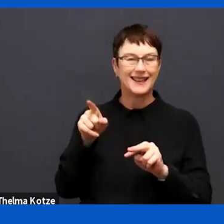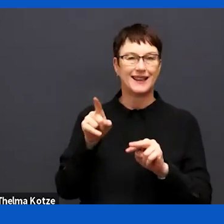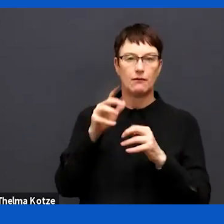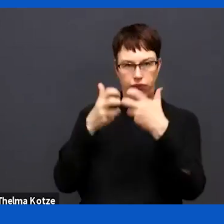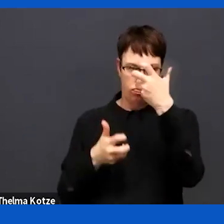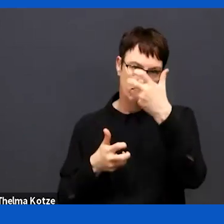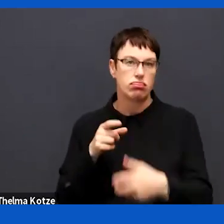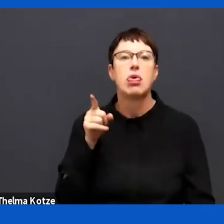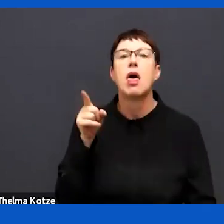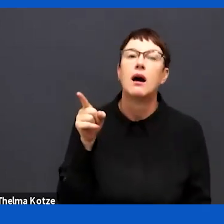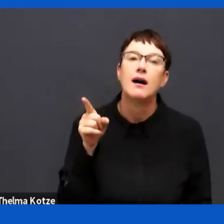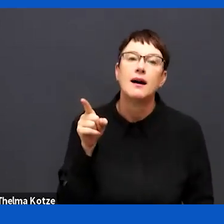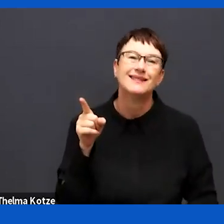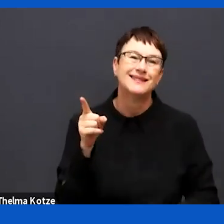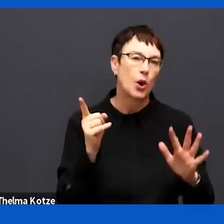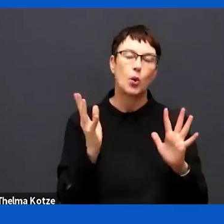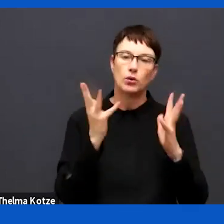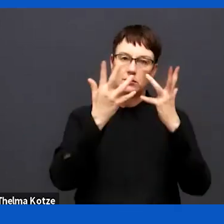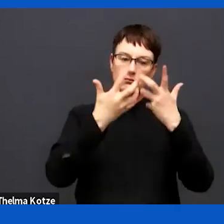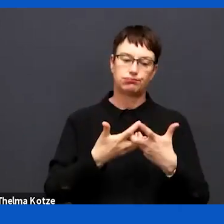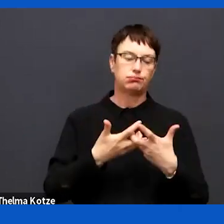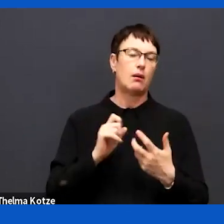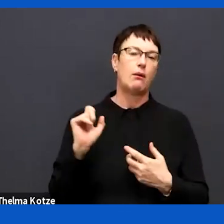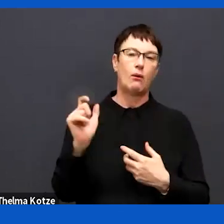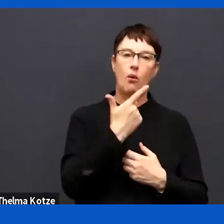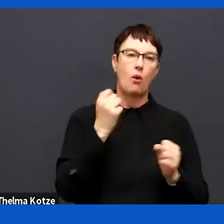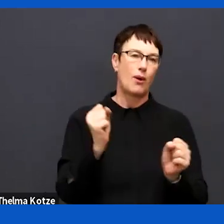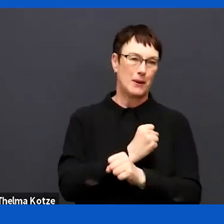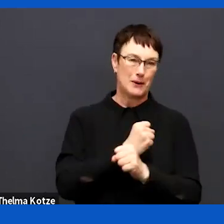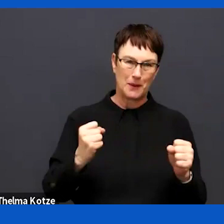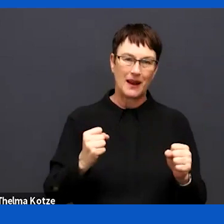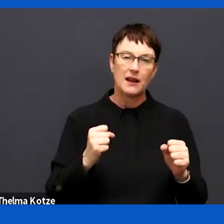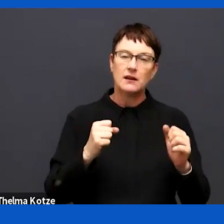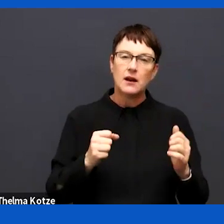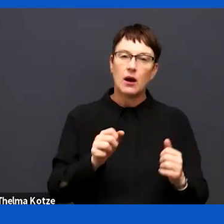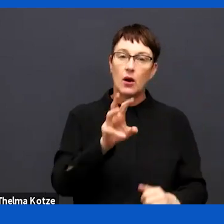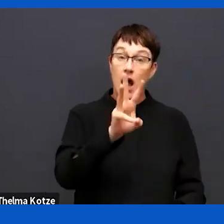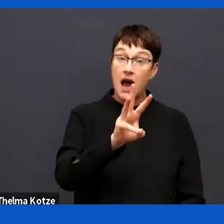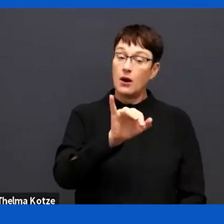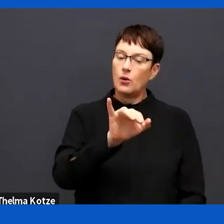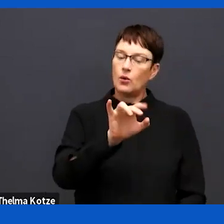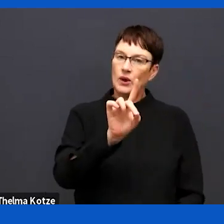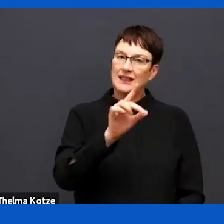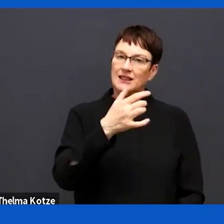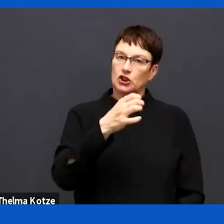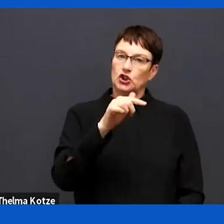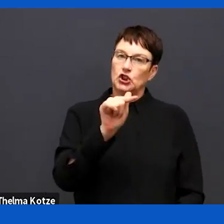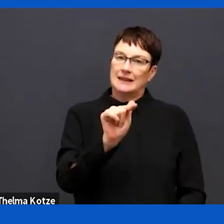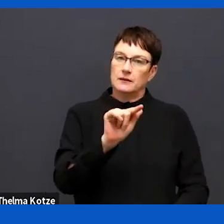a lot of the widgets provide a lot more accessibility support than a lot of the things